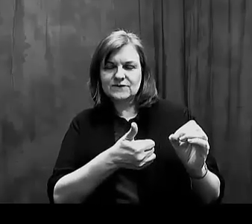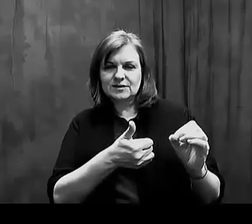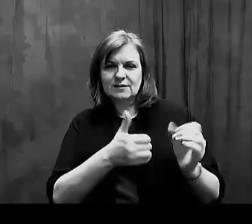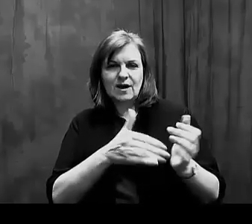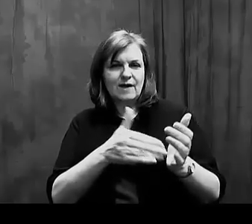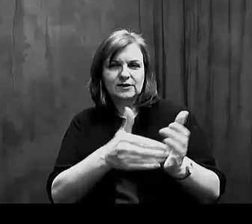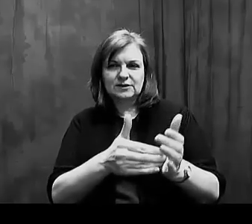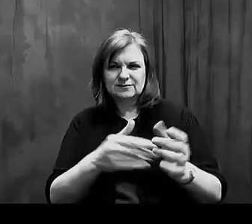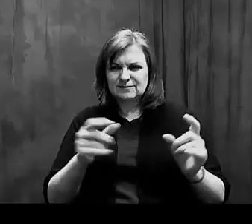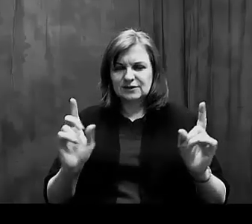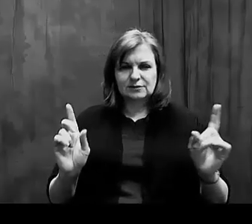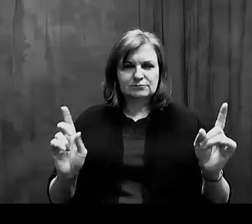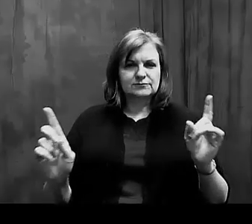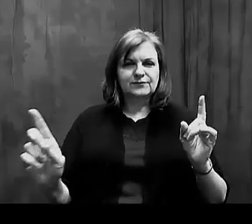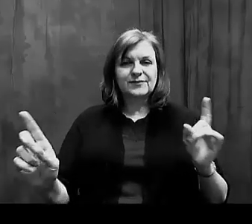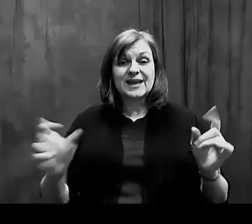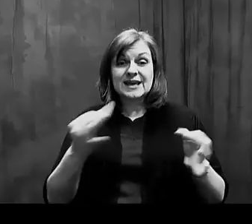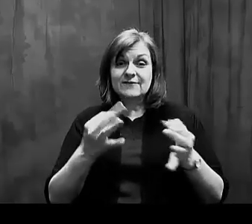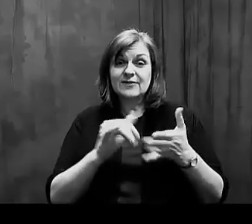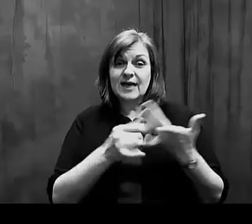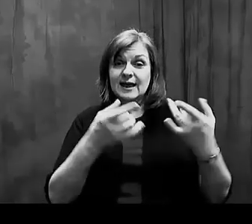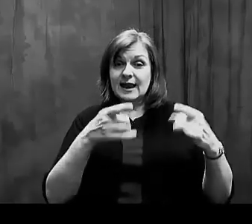or the species equivalent of that